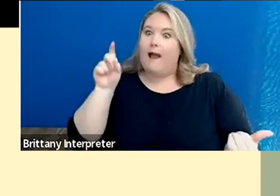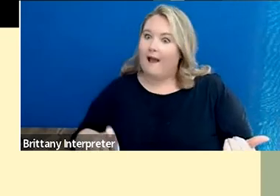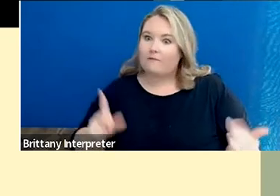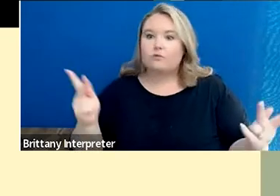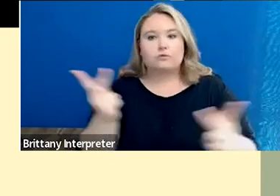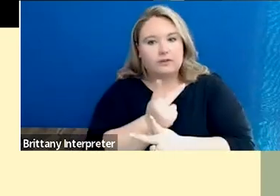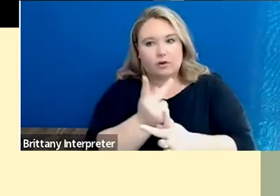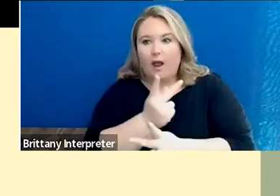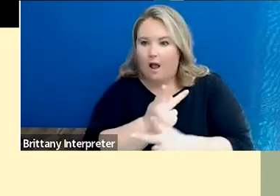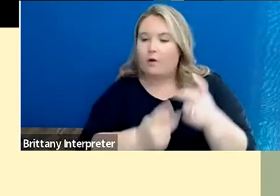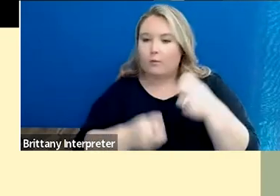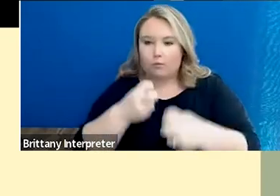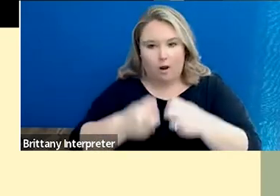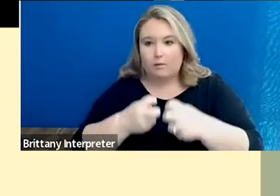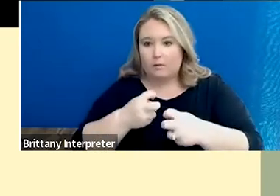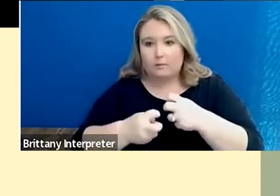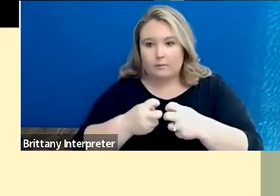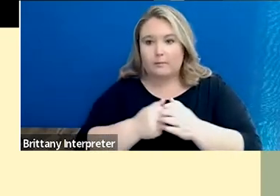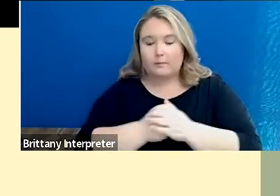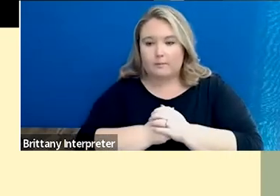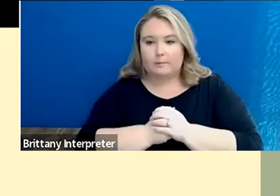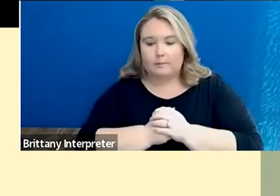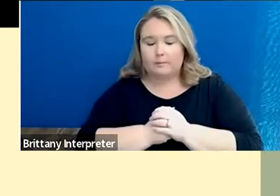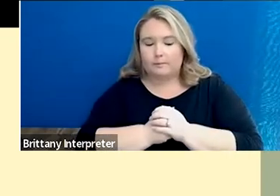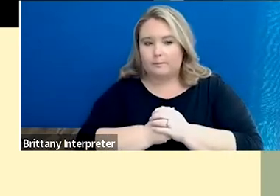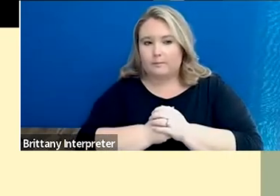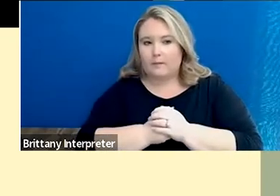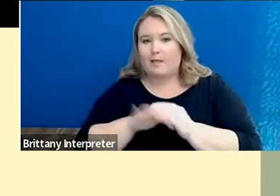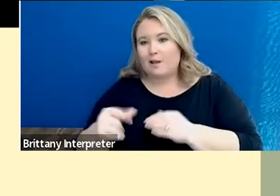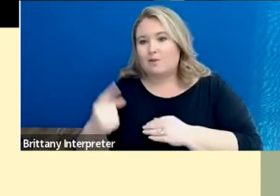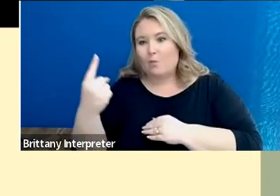or we're gonna have a bad problem with it. So that's one of my key points I wanted to make today,